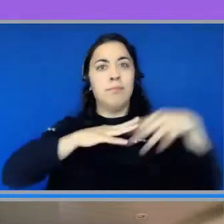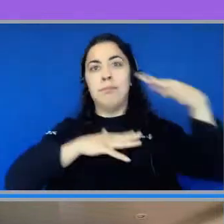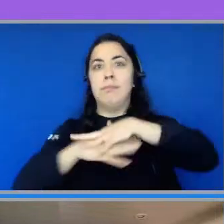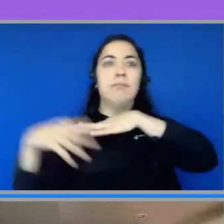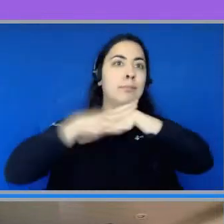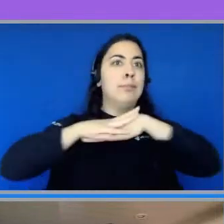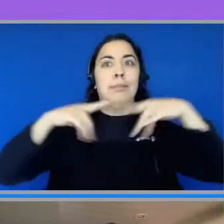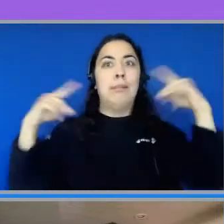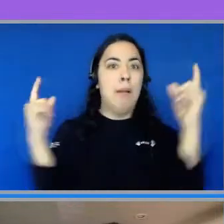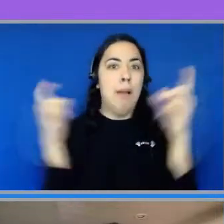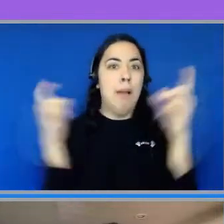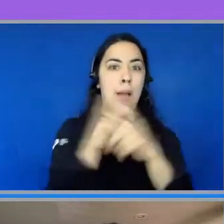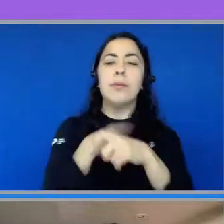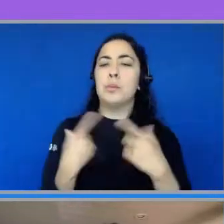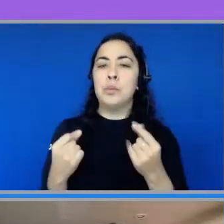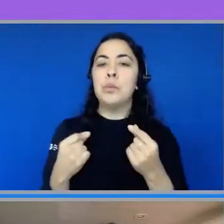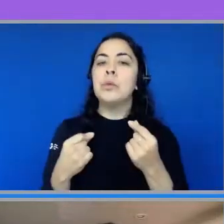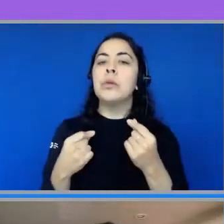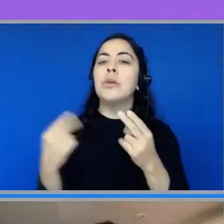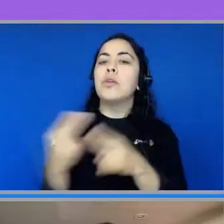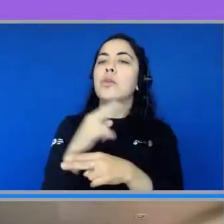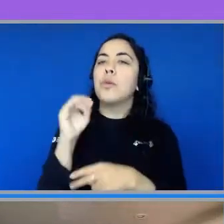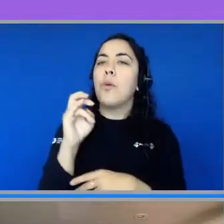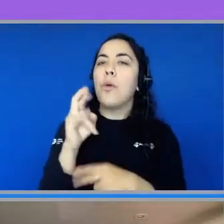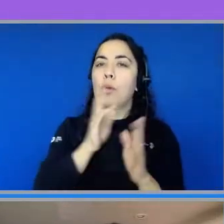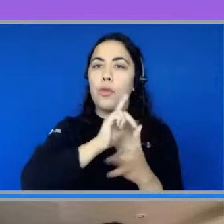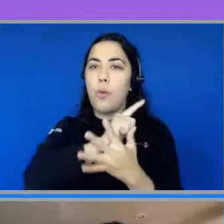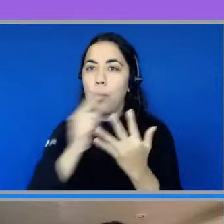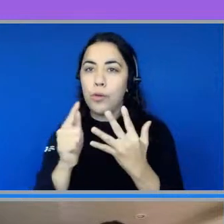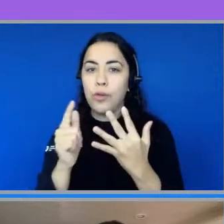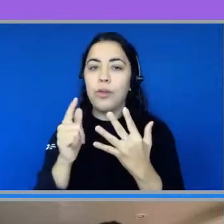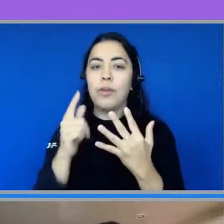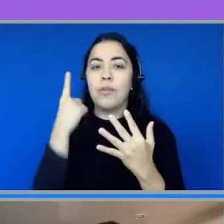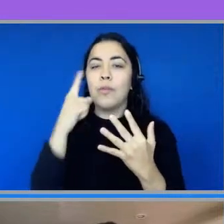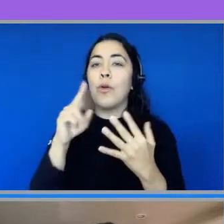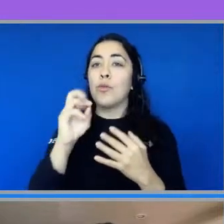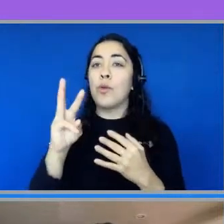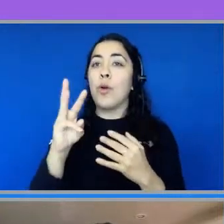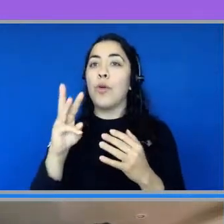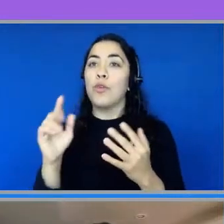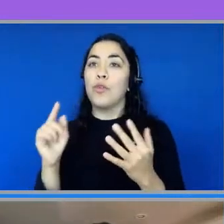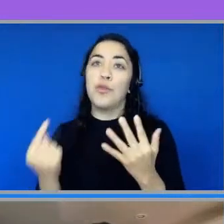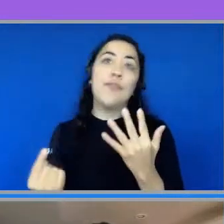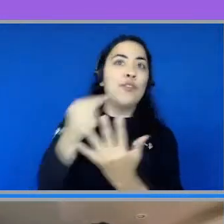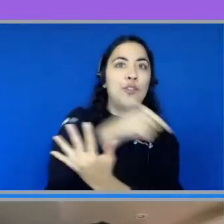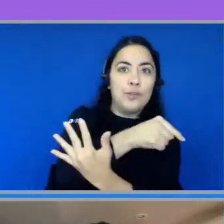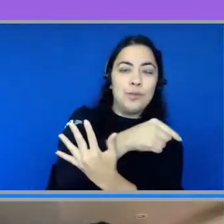more complicated, I could use the order property and one of these items as well as row